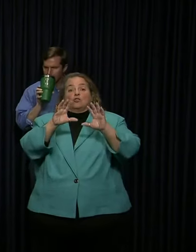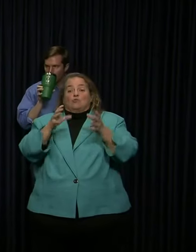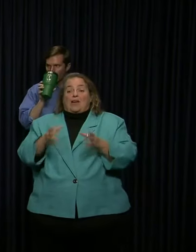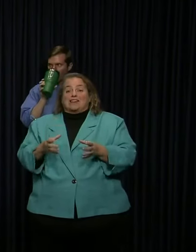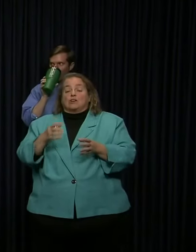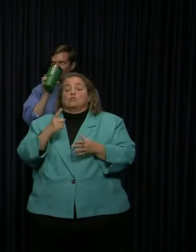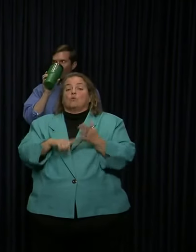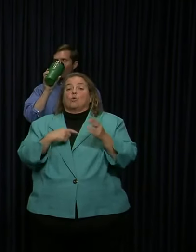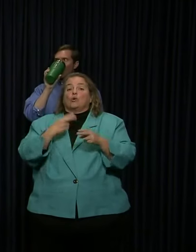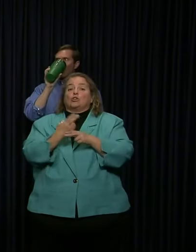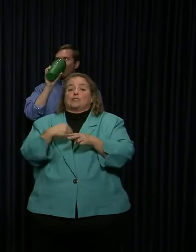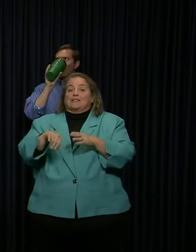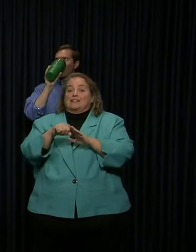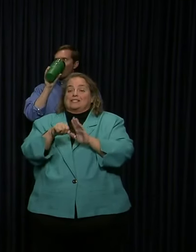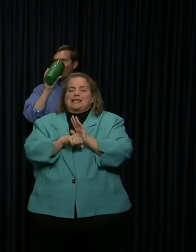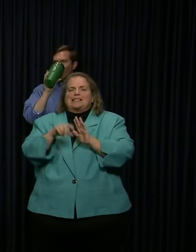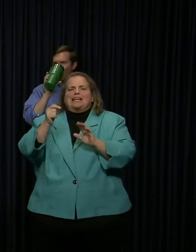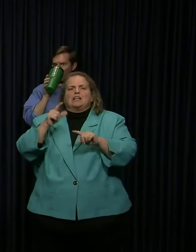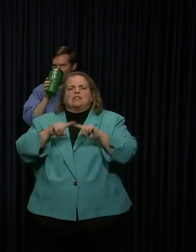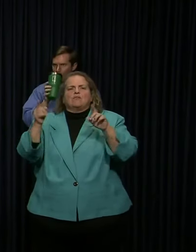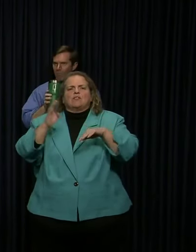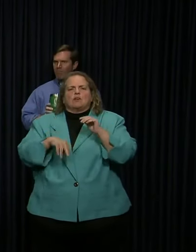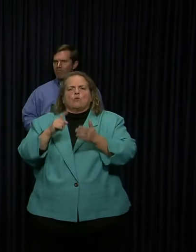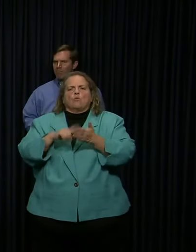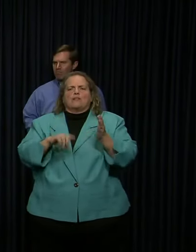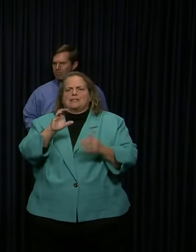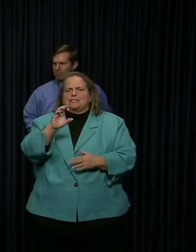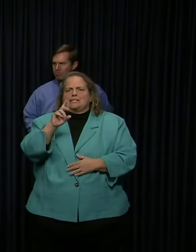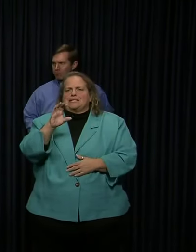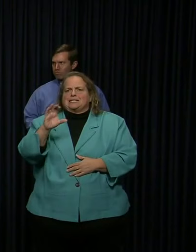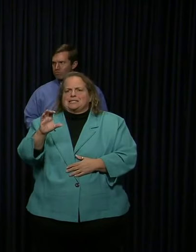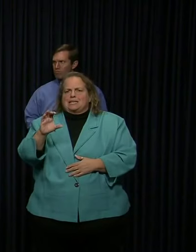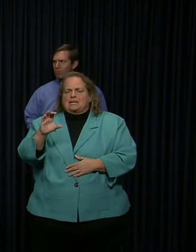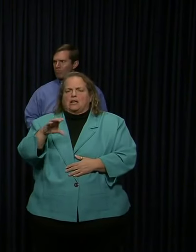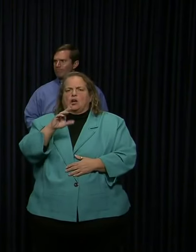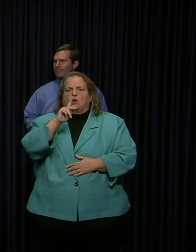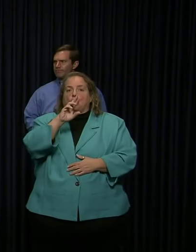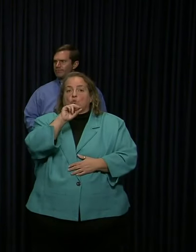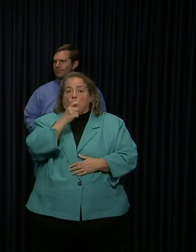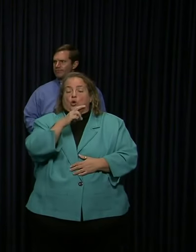CONDITIONS WE'VE TALKED ABOUT HEARTS DISEASE, LUNG DISEASE, KIDNEY FAILURE, I IMMUNE SYSTEM